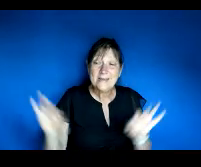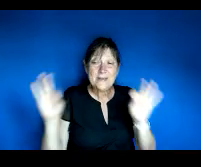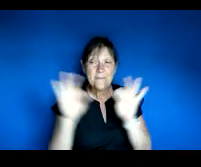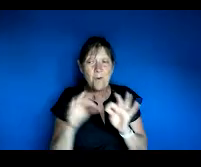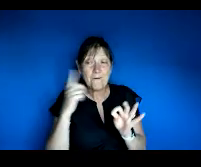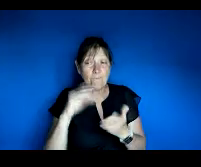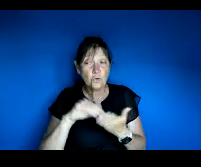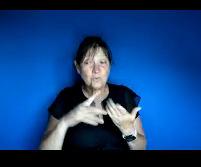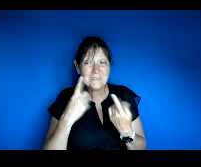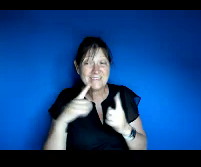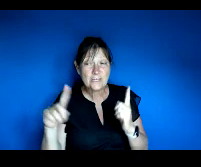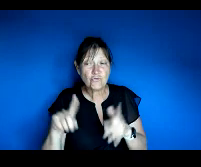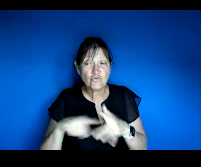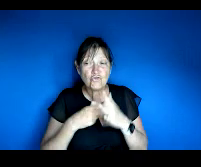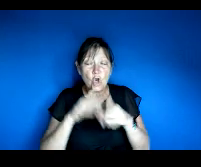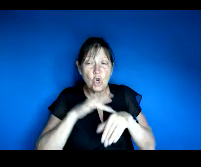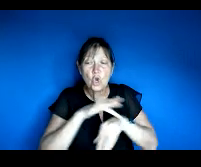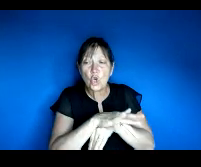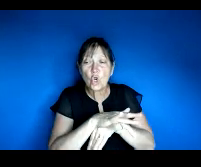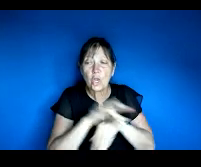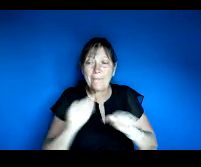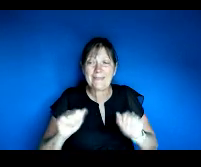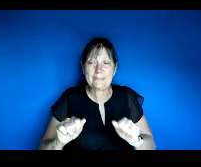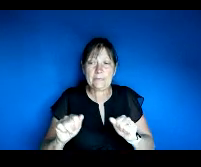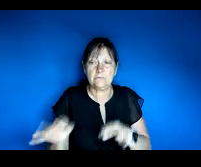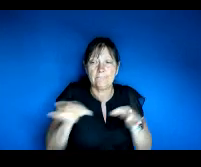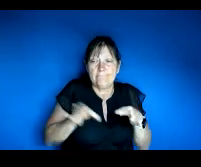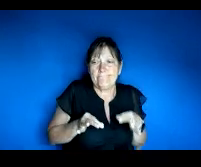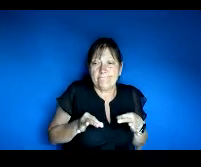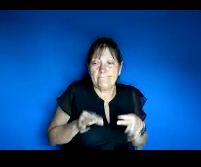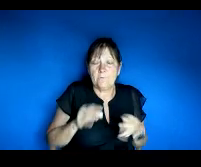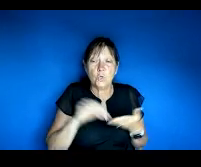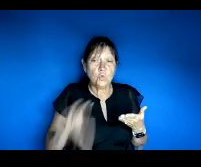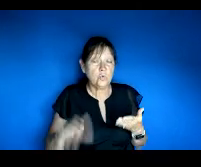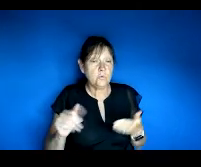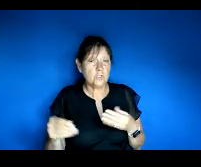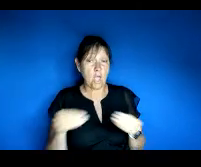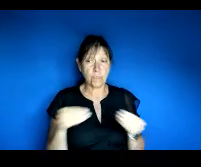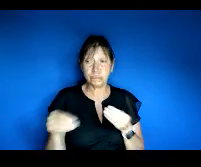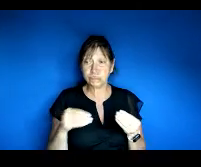to get started with this as early as possible. Students have the flexibility to decide whether or not they're gonna use their accommodations